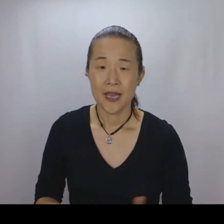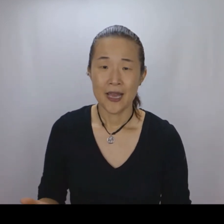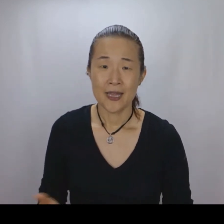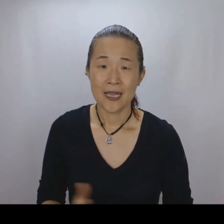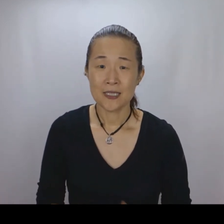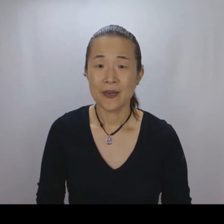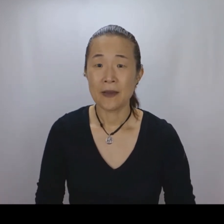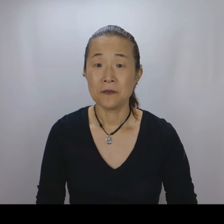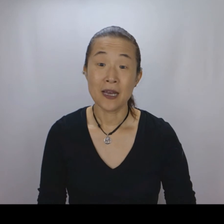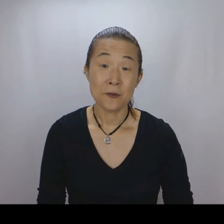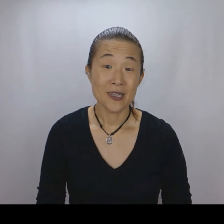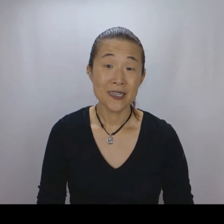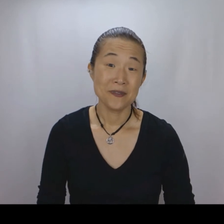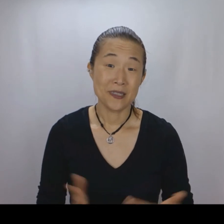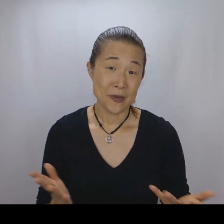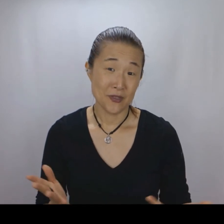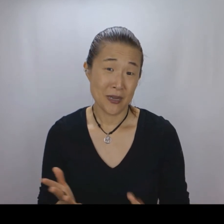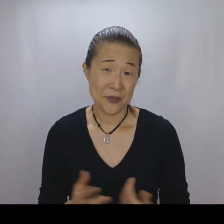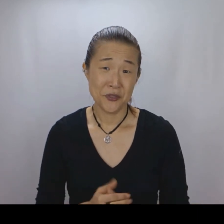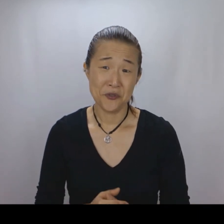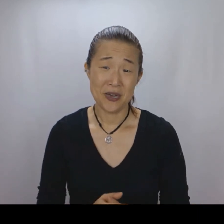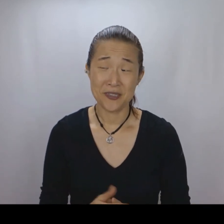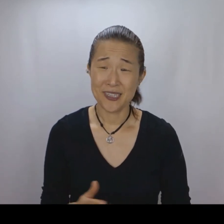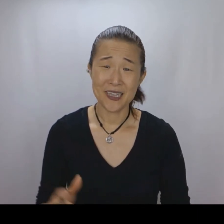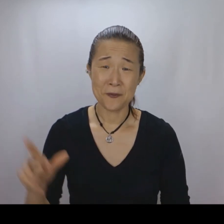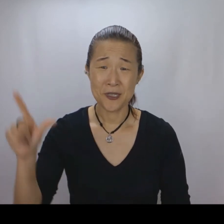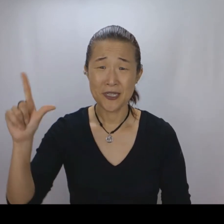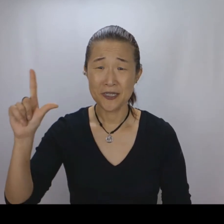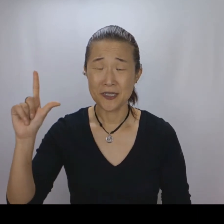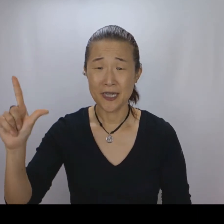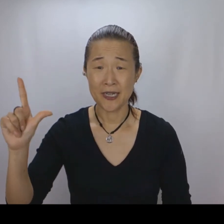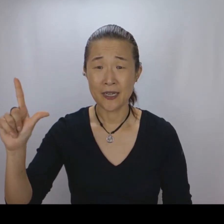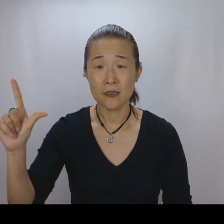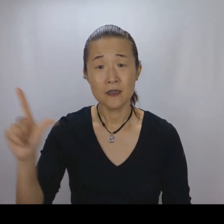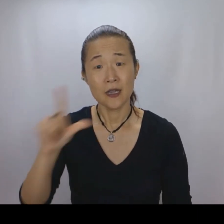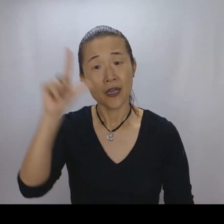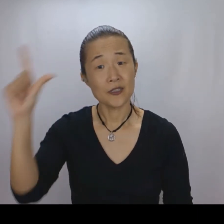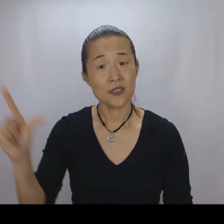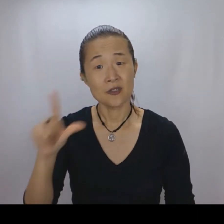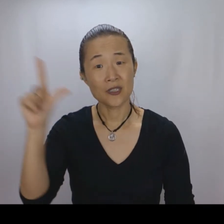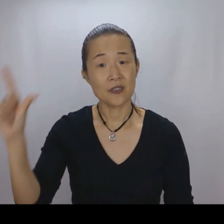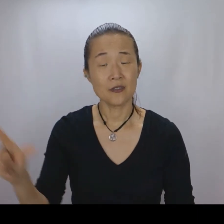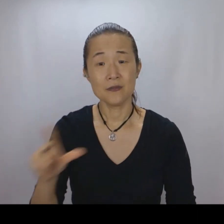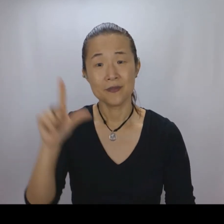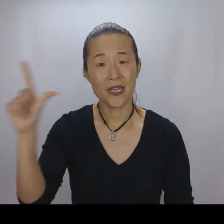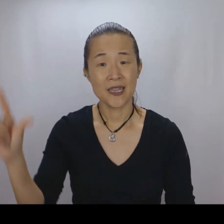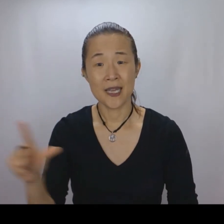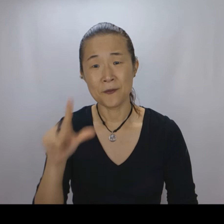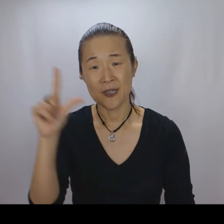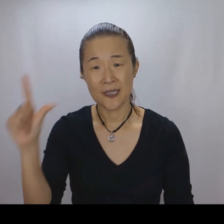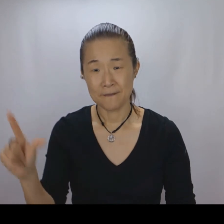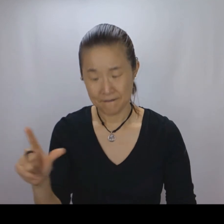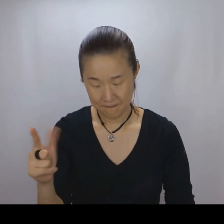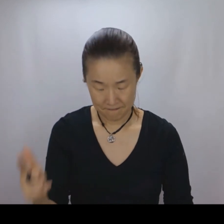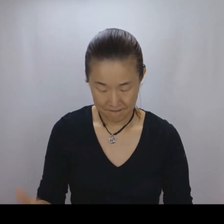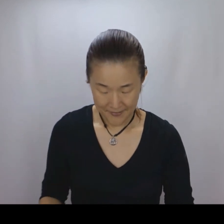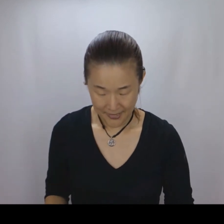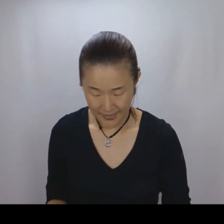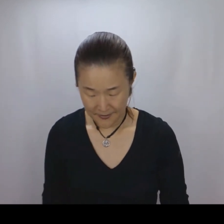And last we have library it's about time you knew how to say library. So, you take an "L" and just go in a circle, and library. OK?